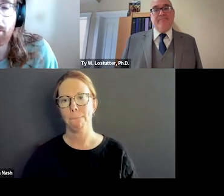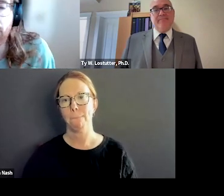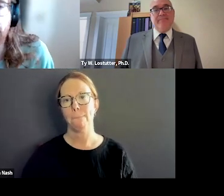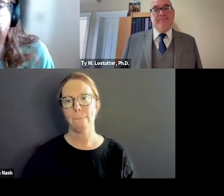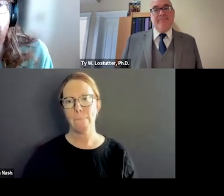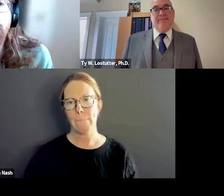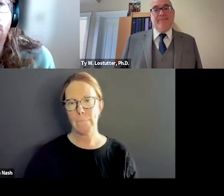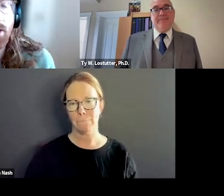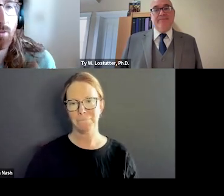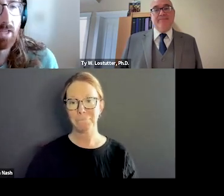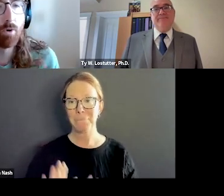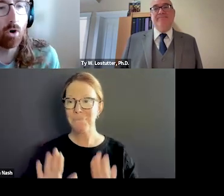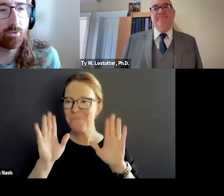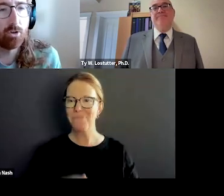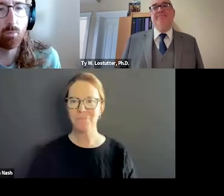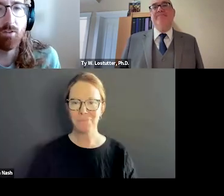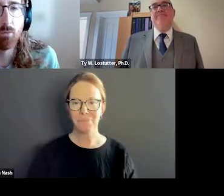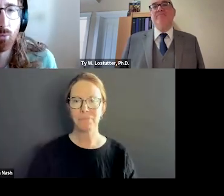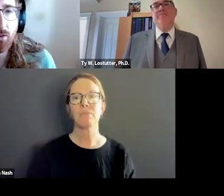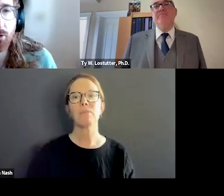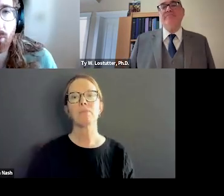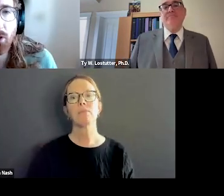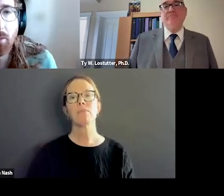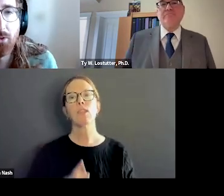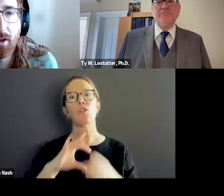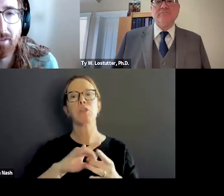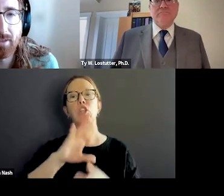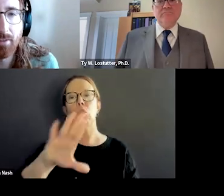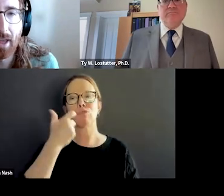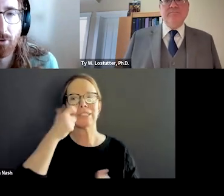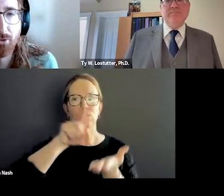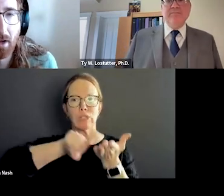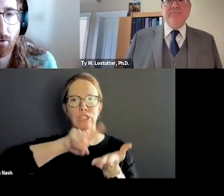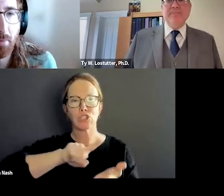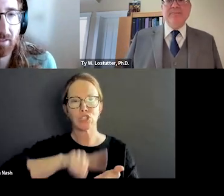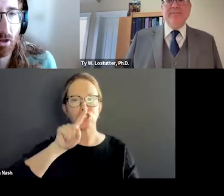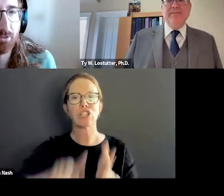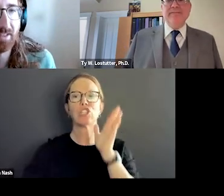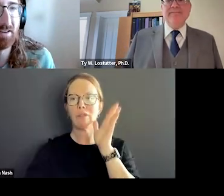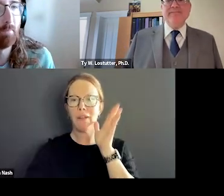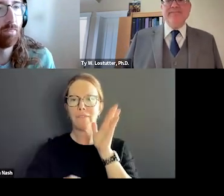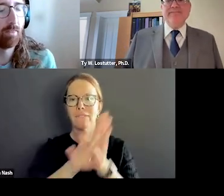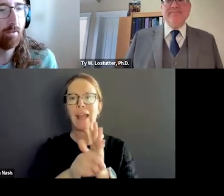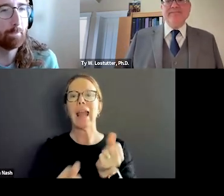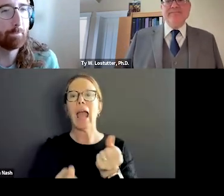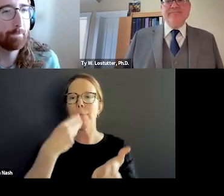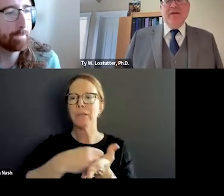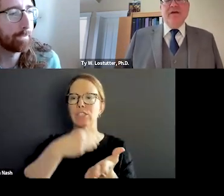Excellent. In regards to your recent research, were you able to I.D. the average amount of money lost in a month?